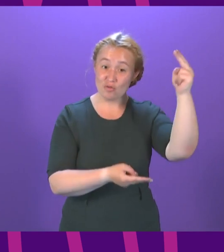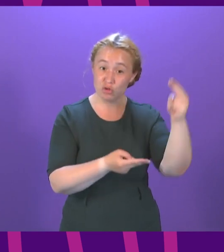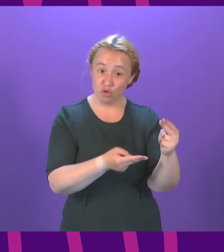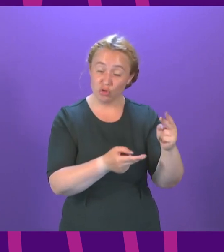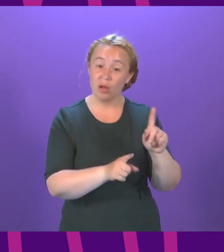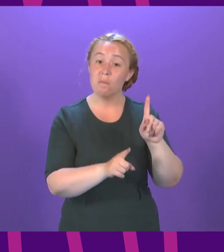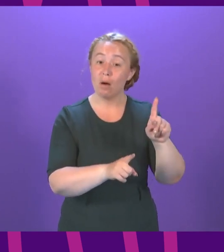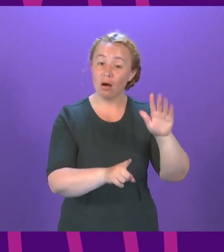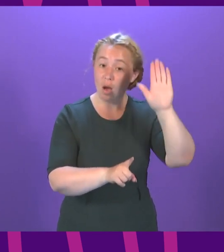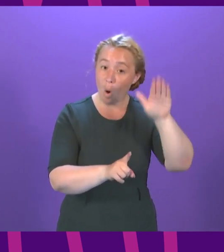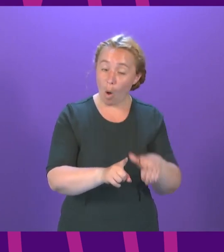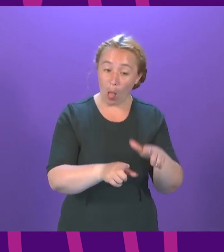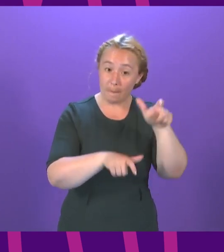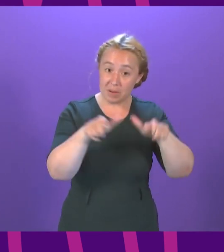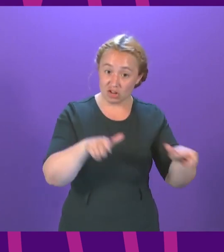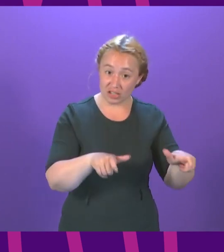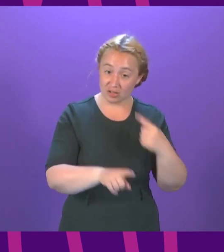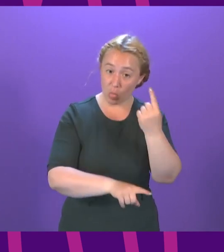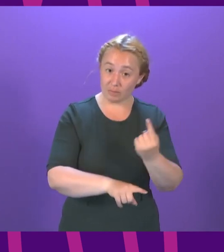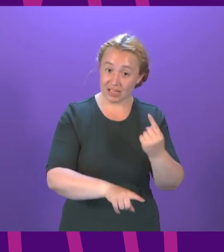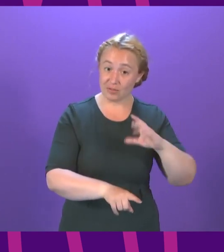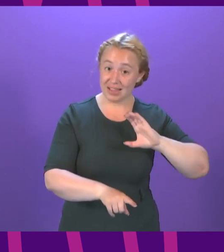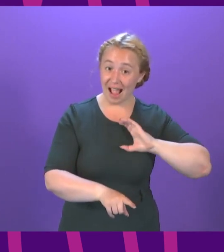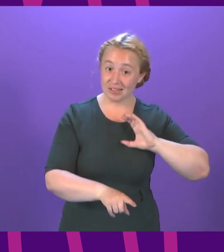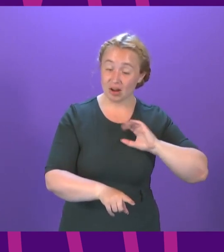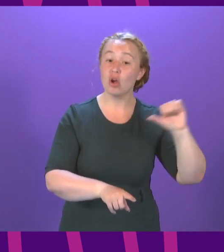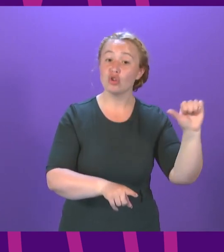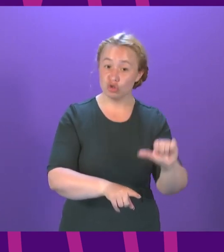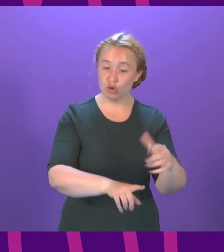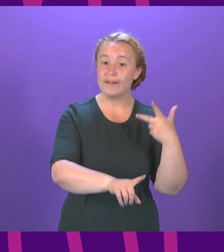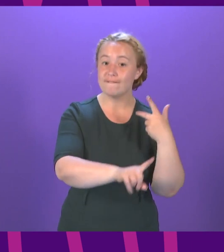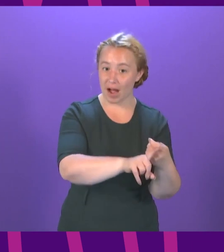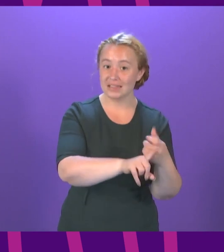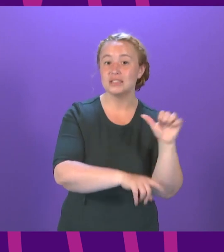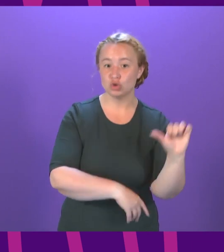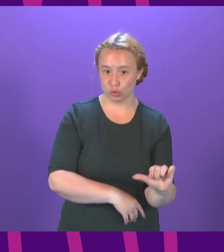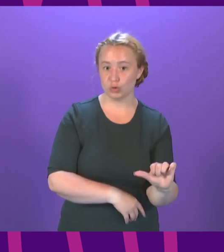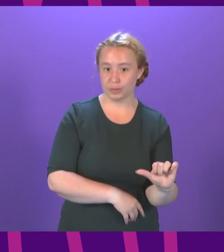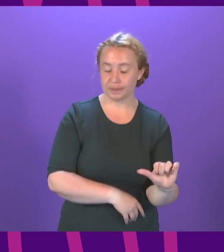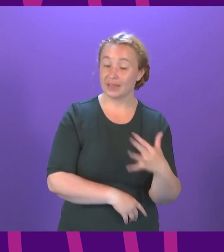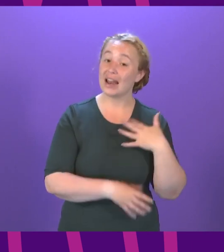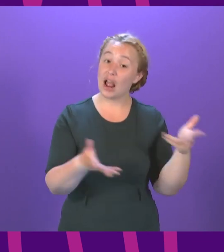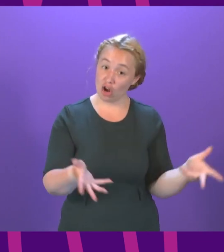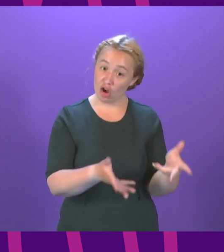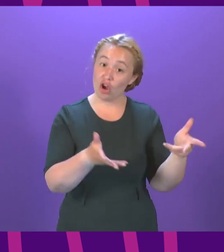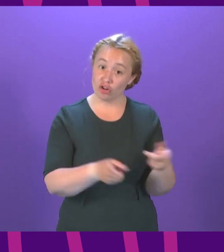patients with cancer should consider getting the vaccine, and I encourage them to do so.